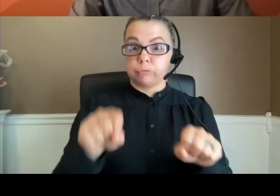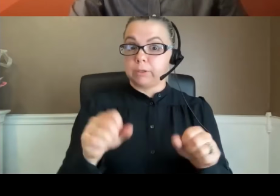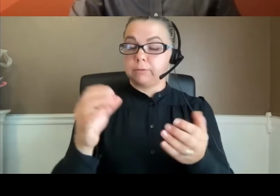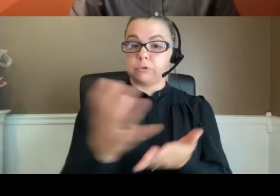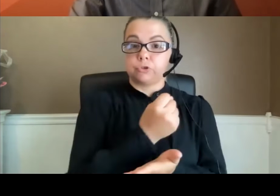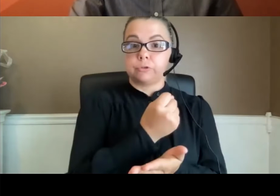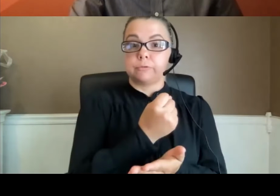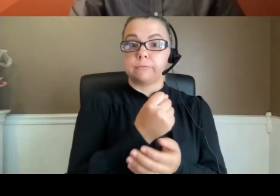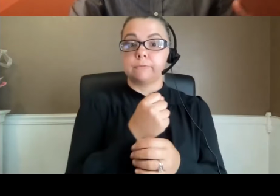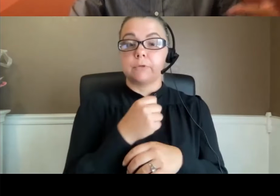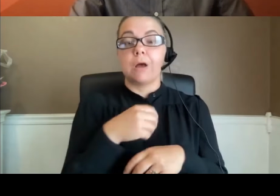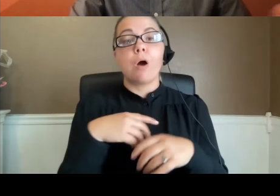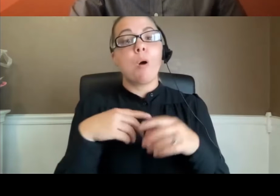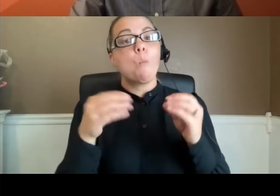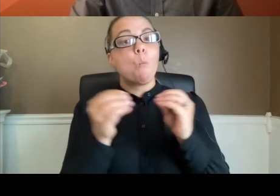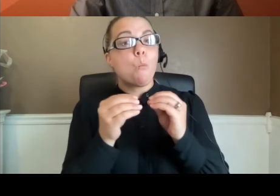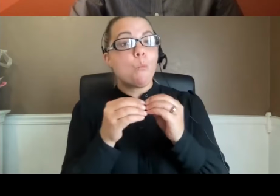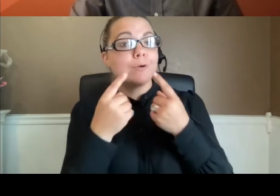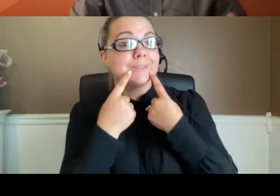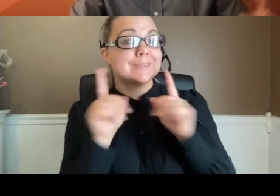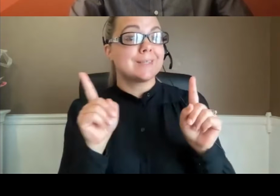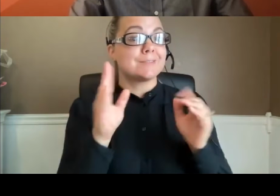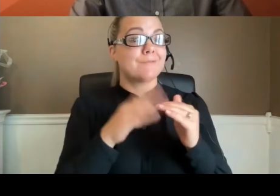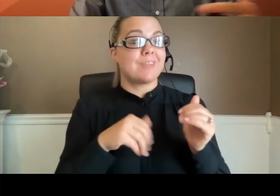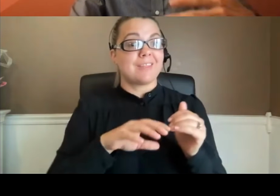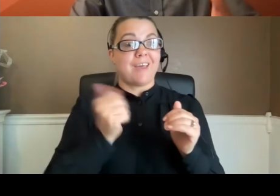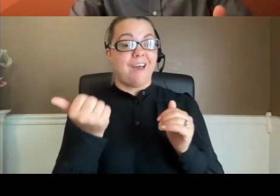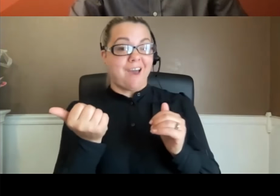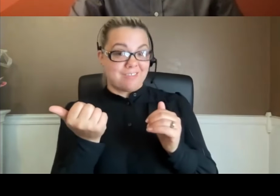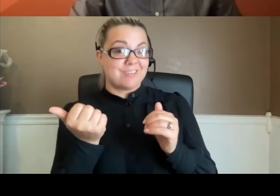effective than many of the proposed alternatives for the reasons that we've stated. Sonification,